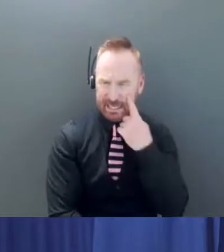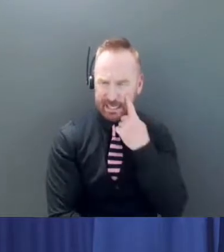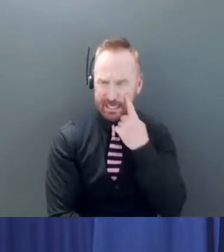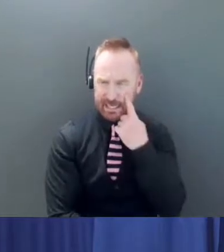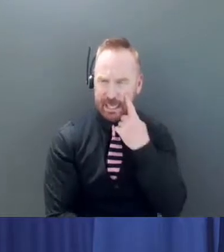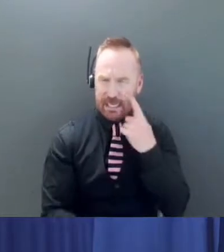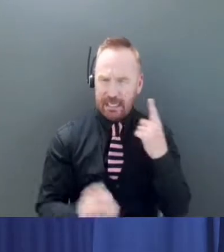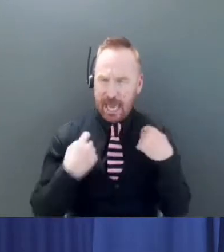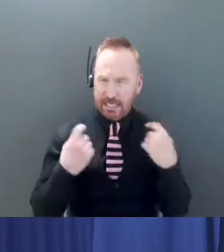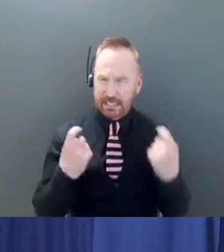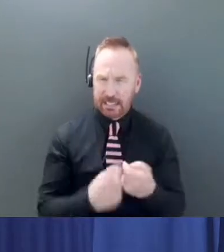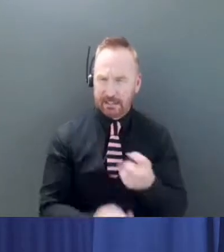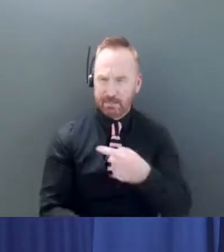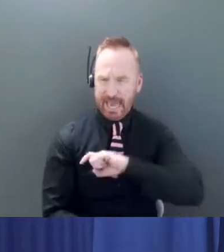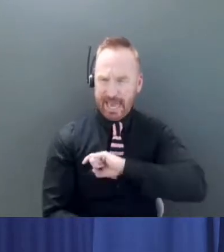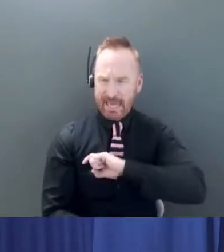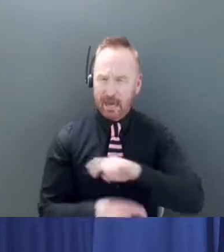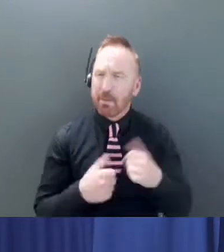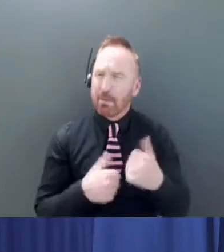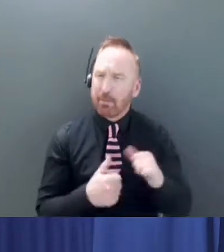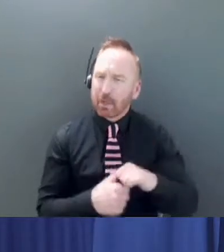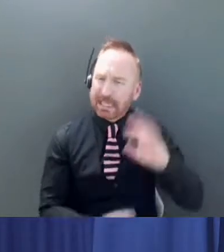a European country and it was described as a booster.